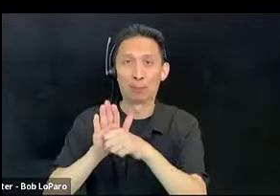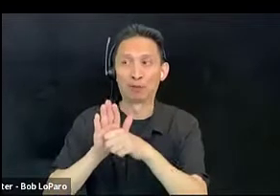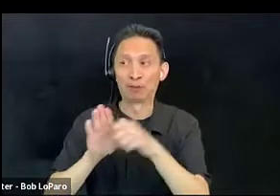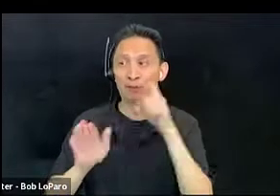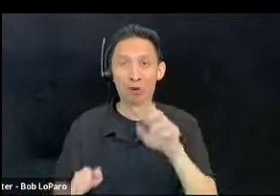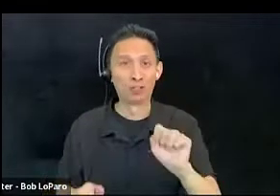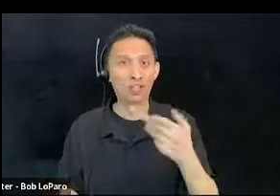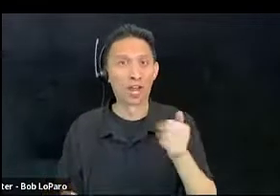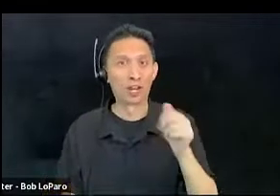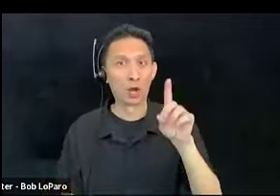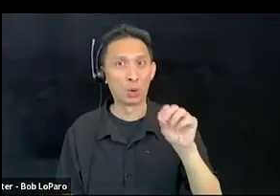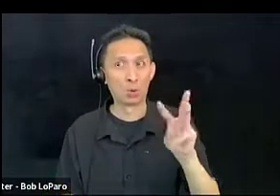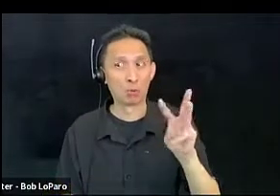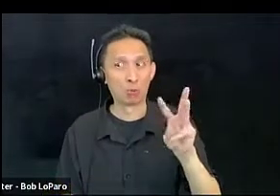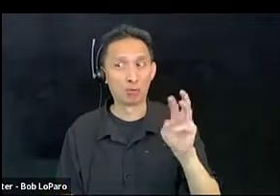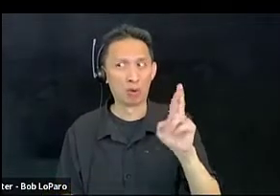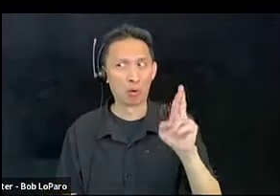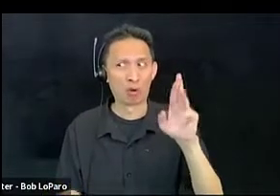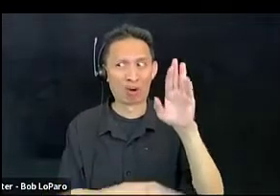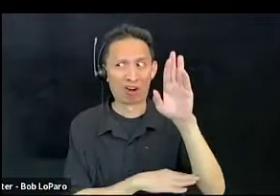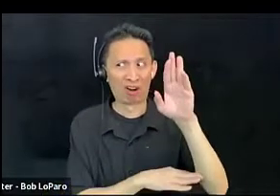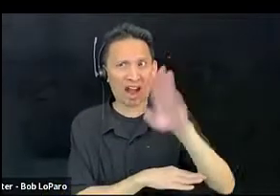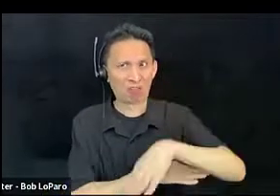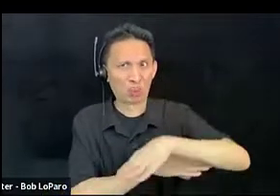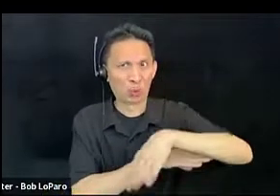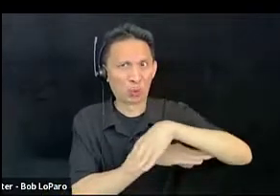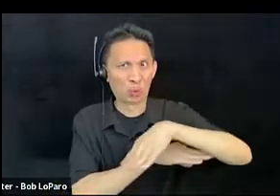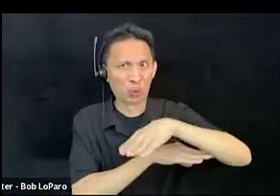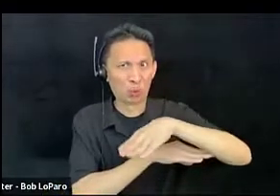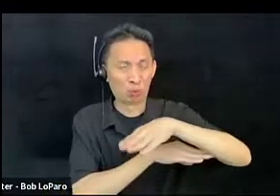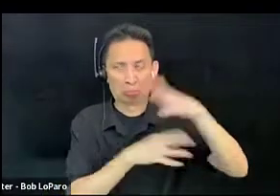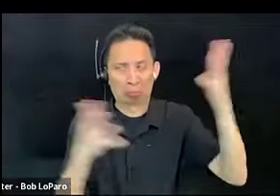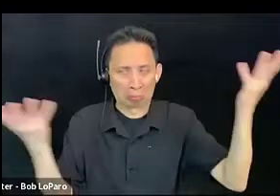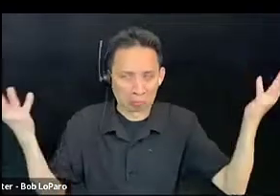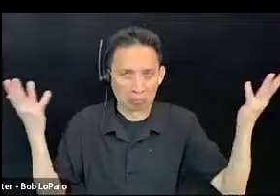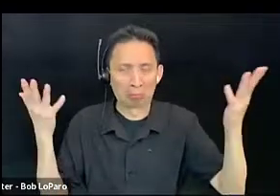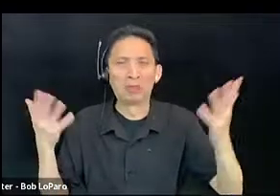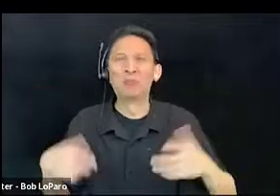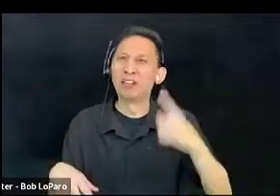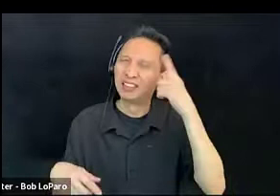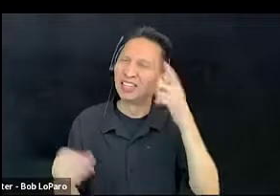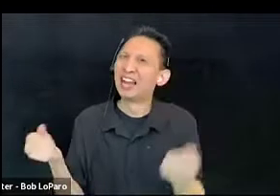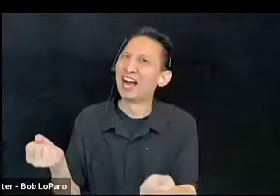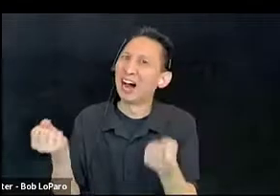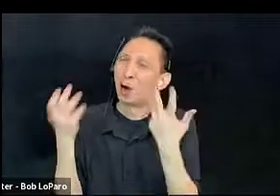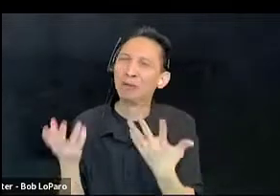So, in order to understand that that's shadow, think about all the concepts you have to have. You have to have an understanding